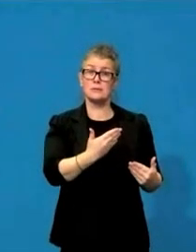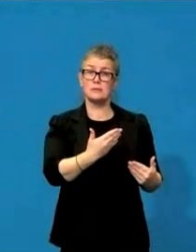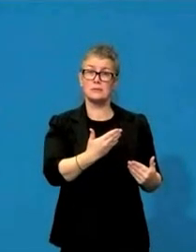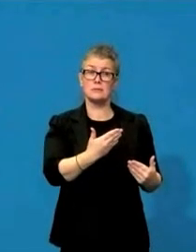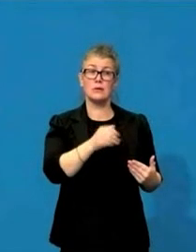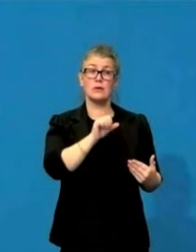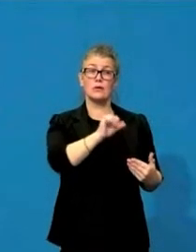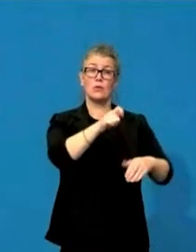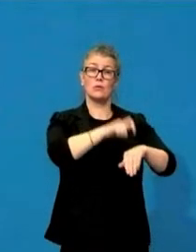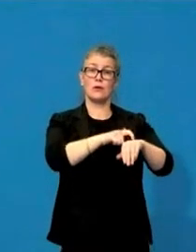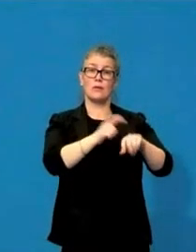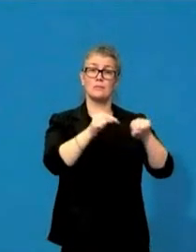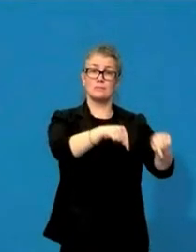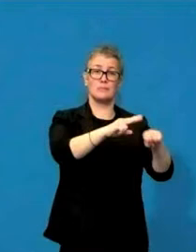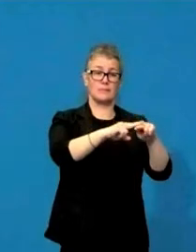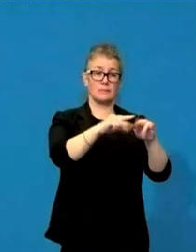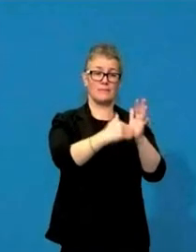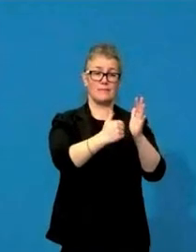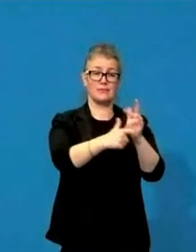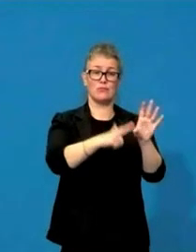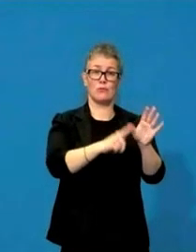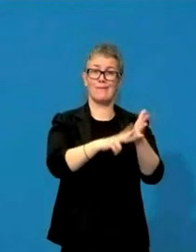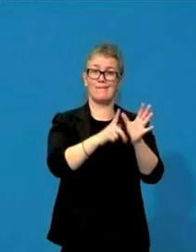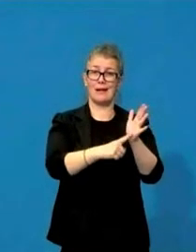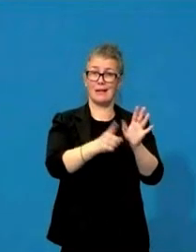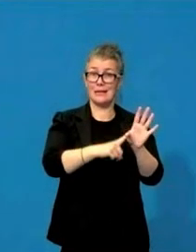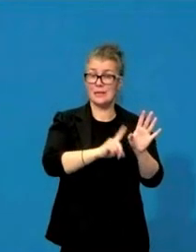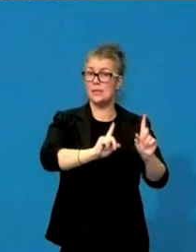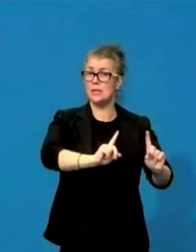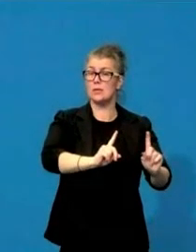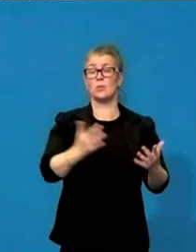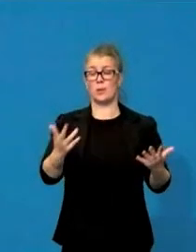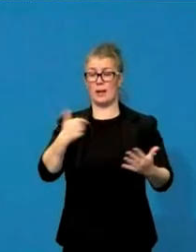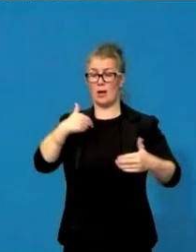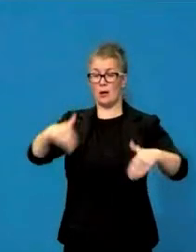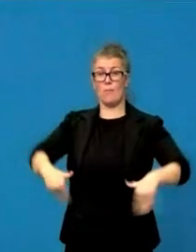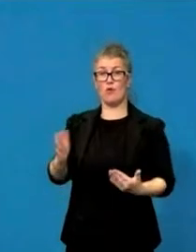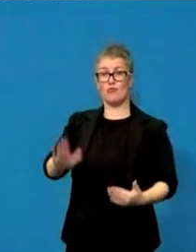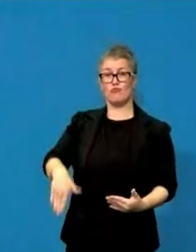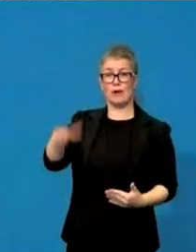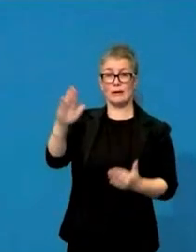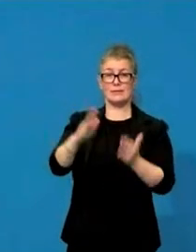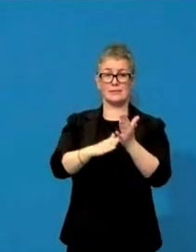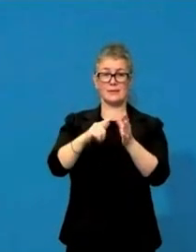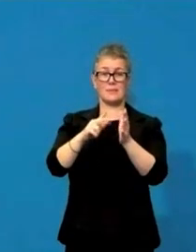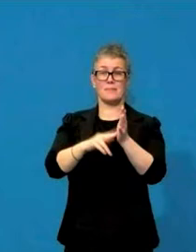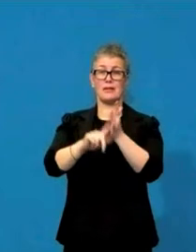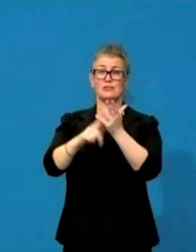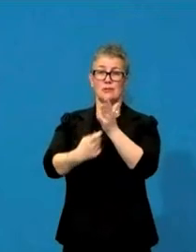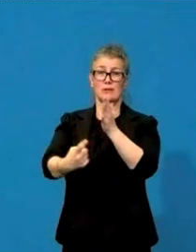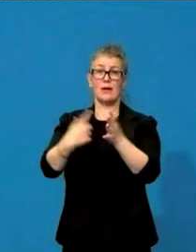I was born and raised in Manjimup in the south-west of the WA.